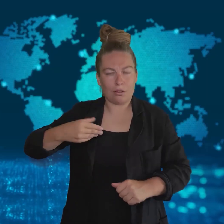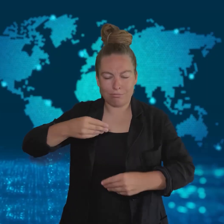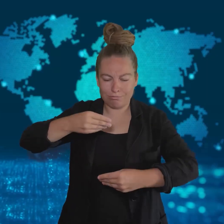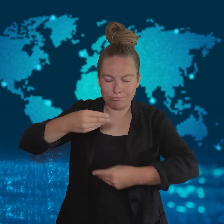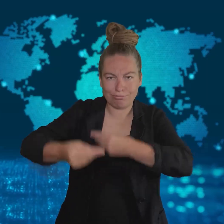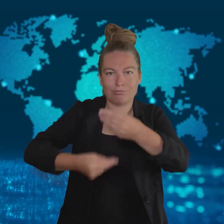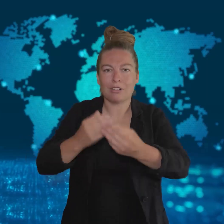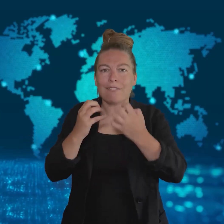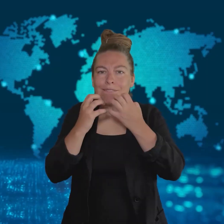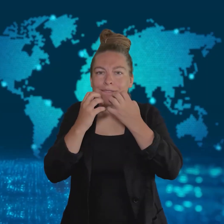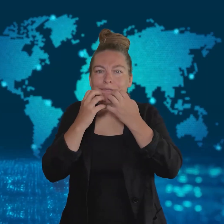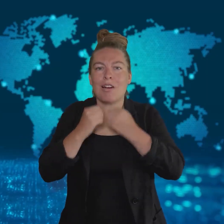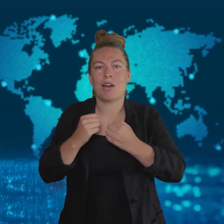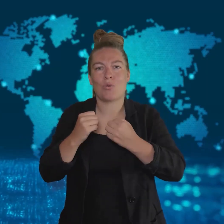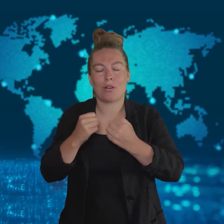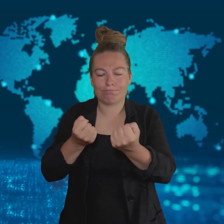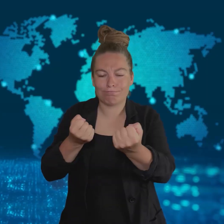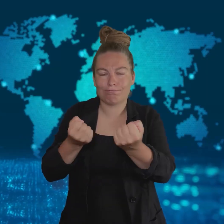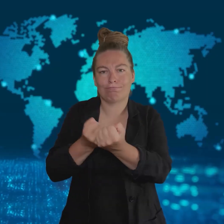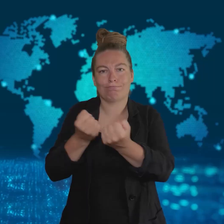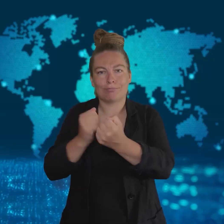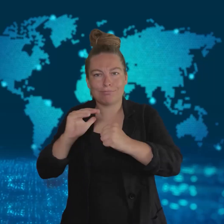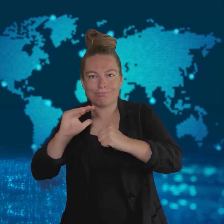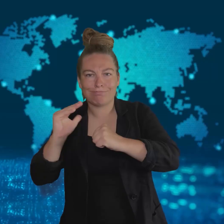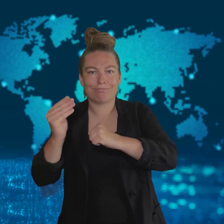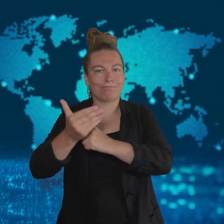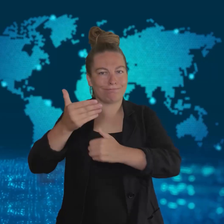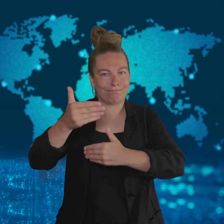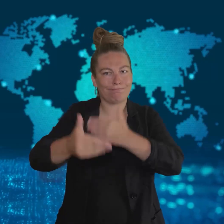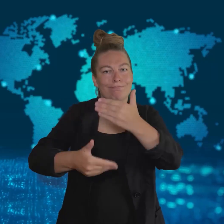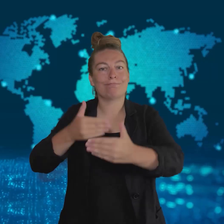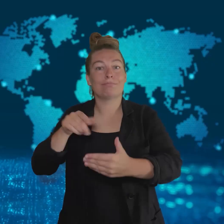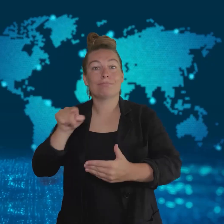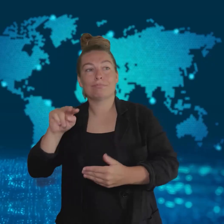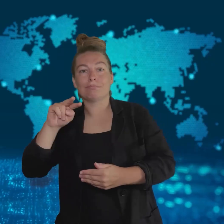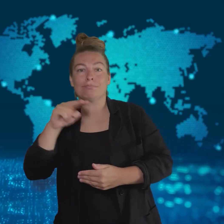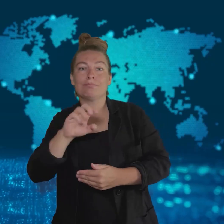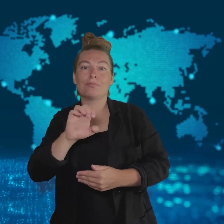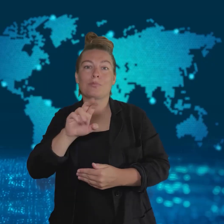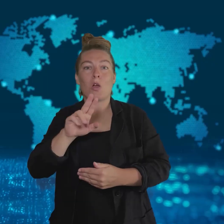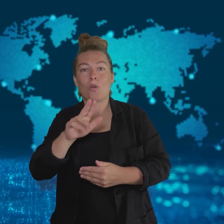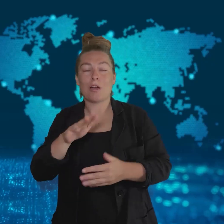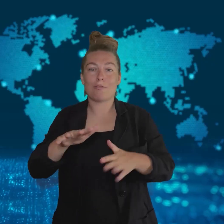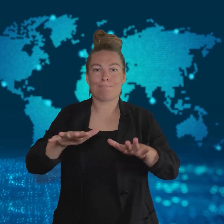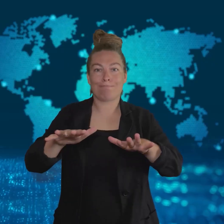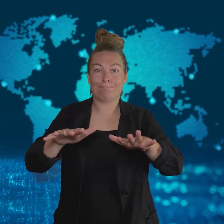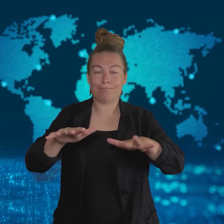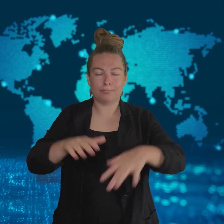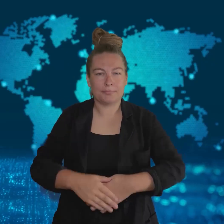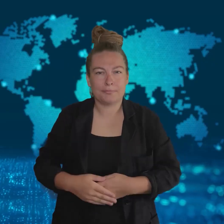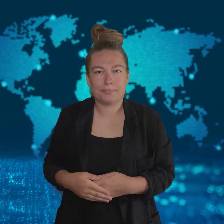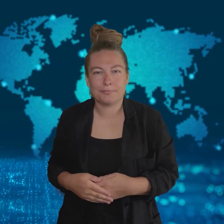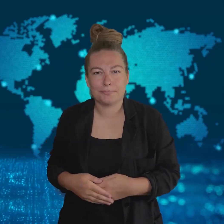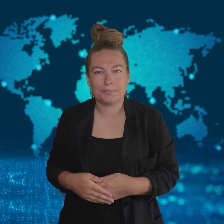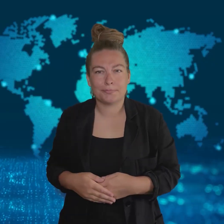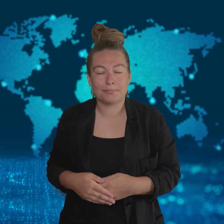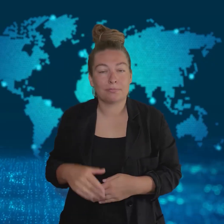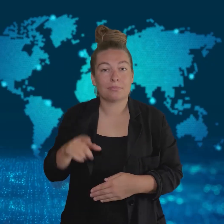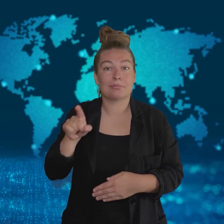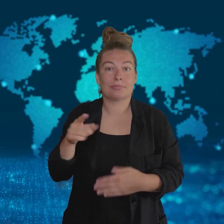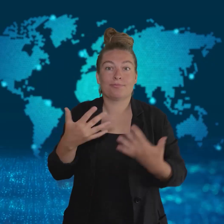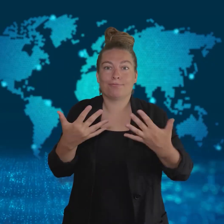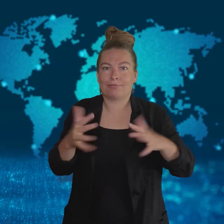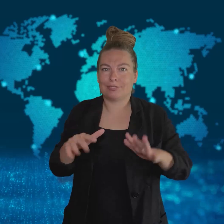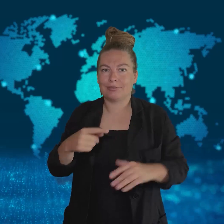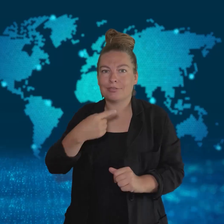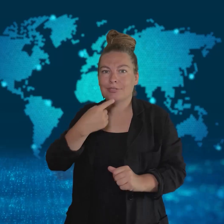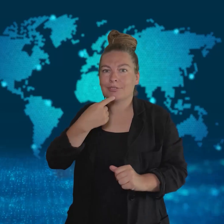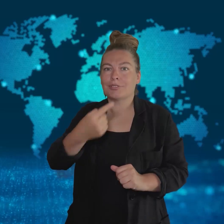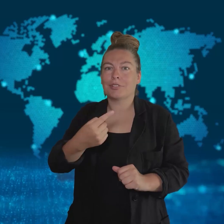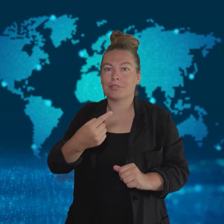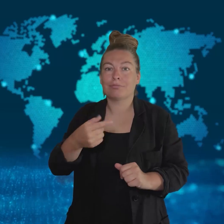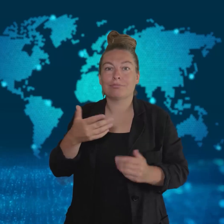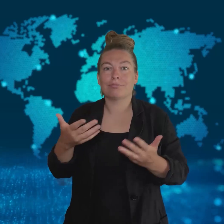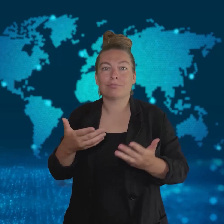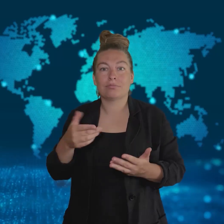may give Nawrocki a larger pool of right-wing voters.